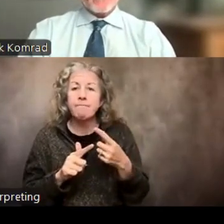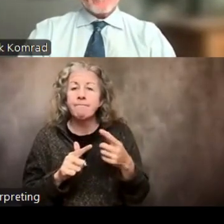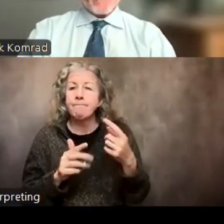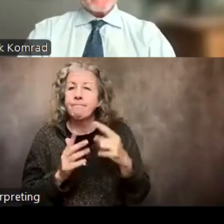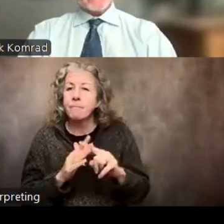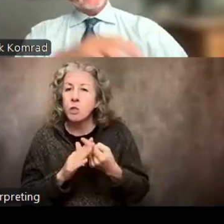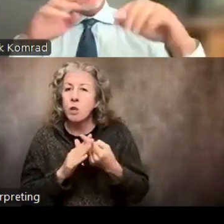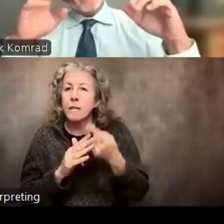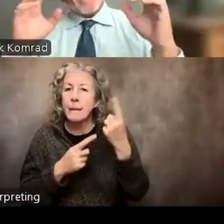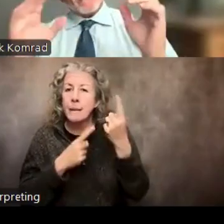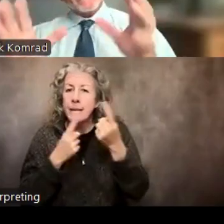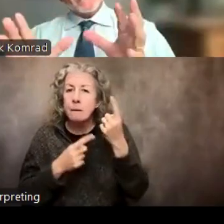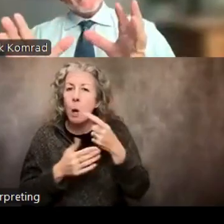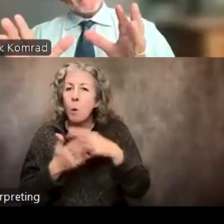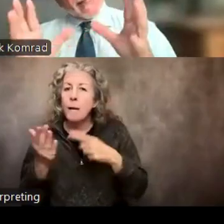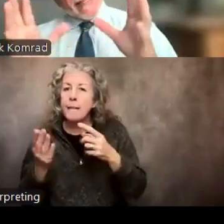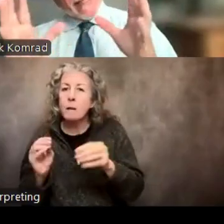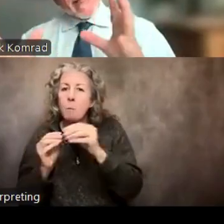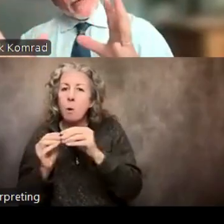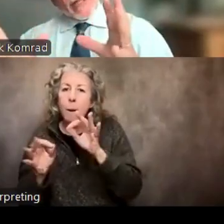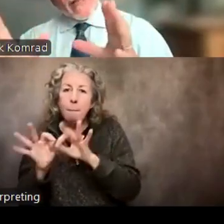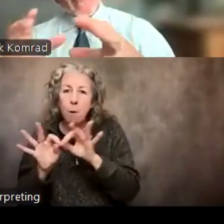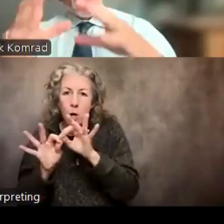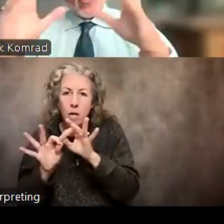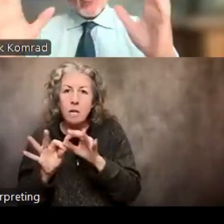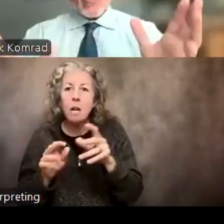important that some a person's at the end of their life, or a